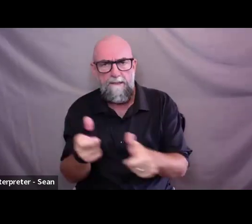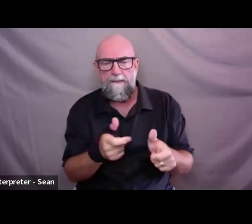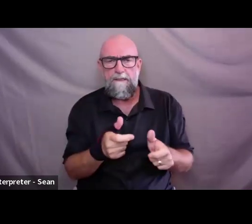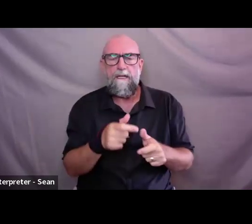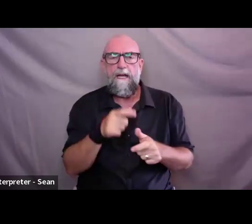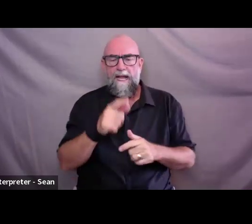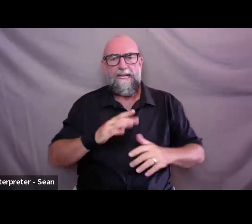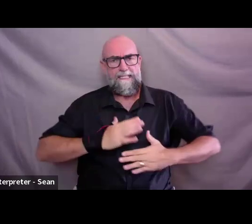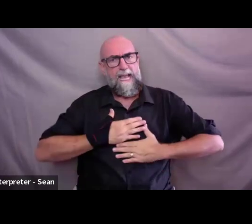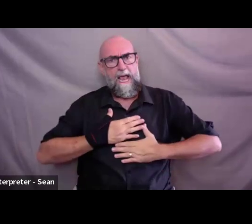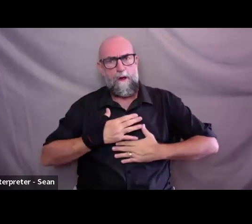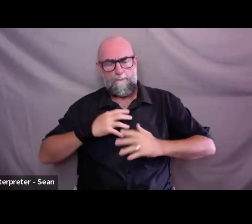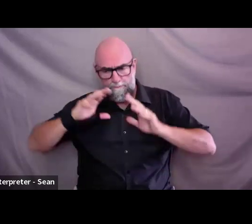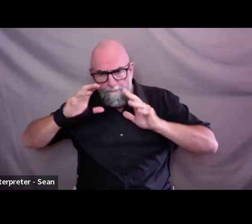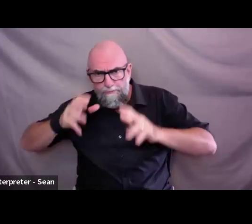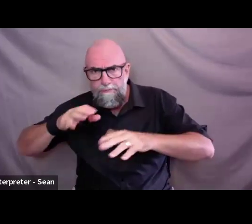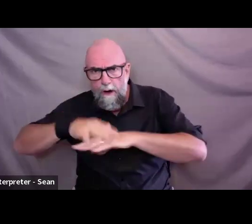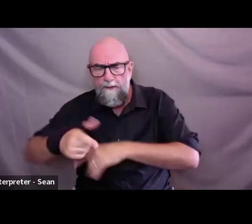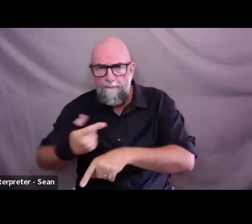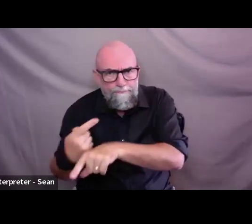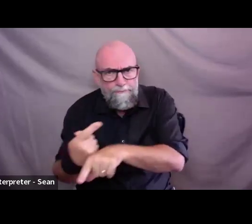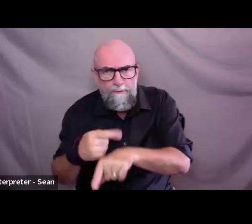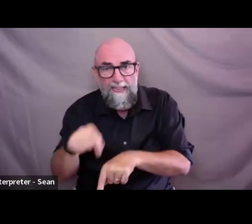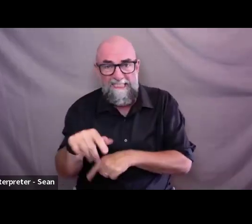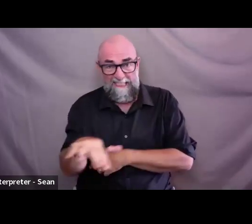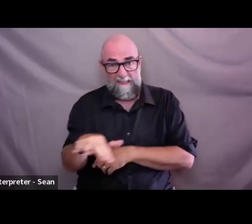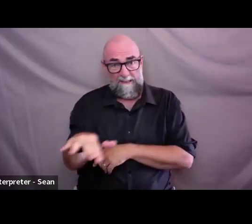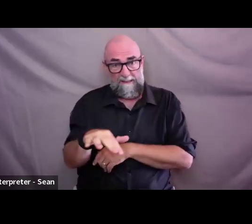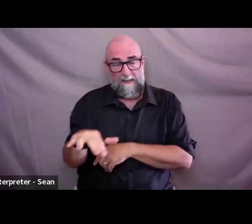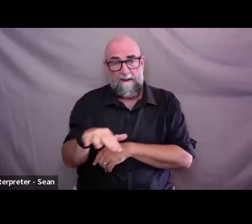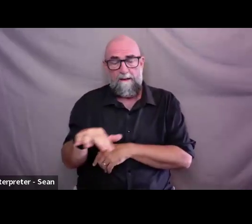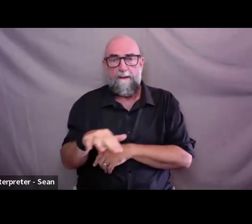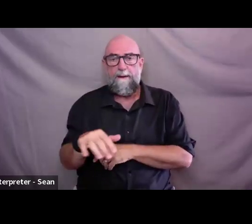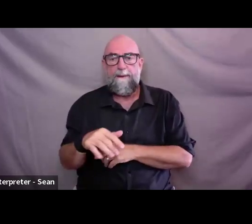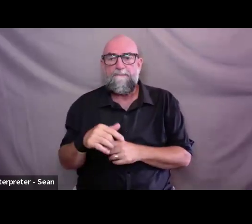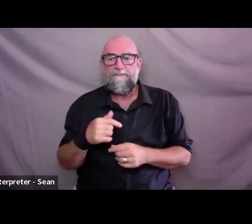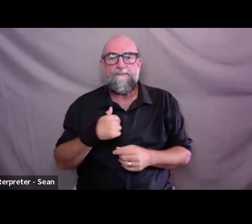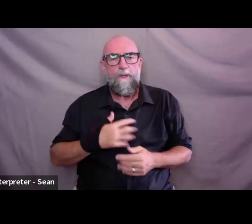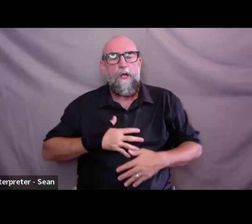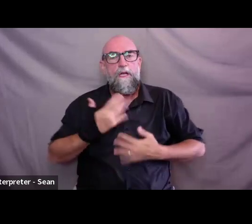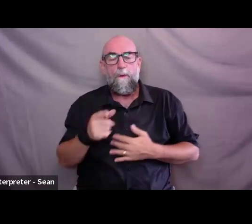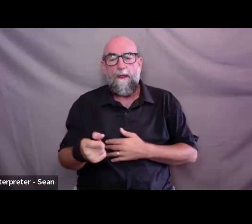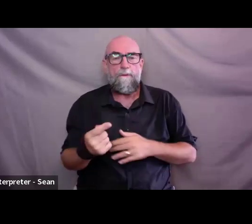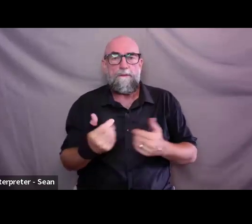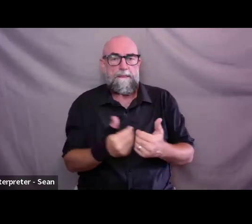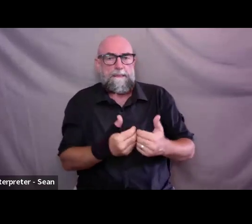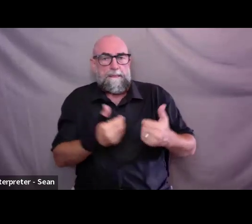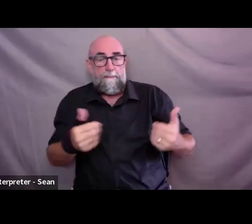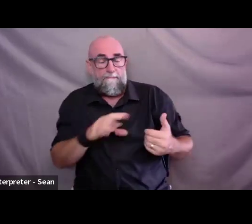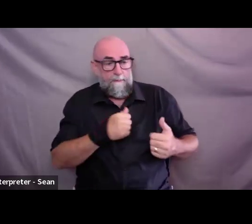and they don't stand alone from the other work we do. And even directly impact our work. You think about the